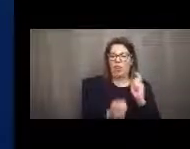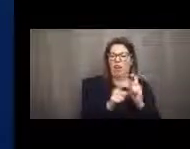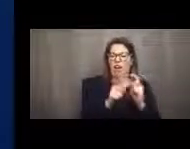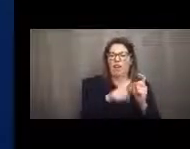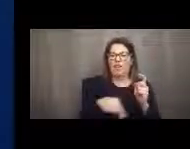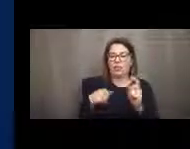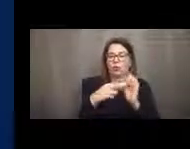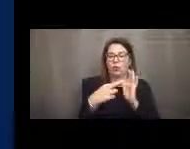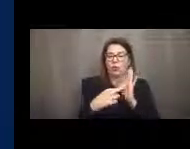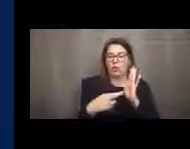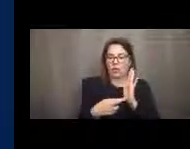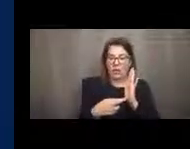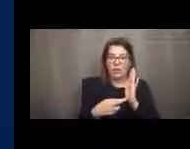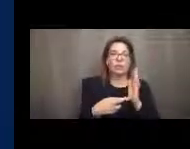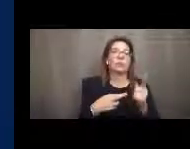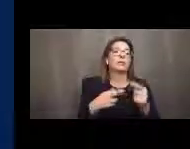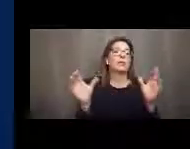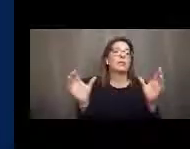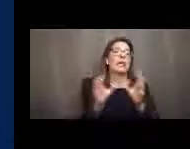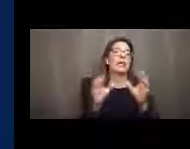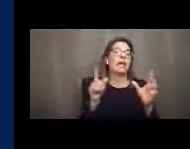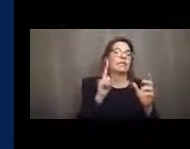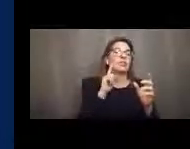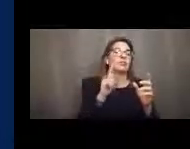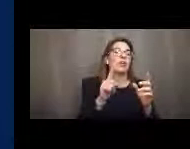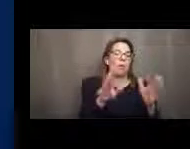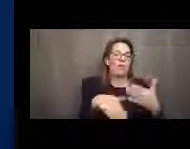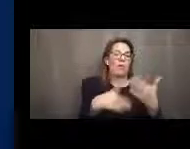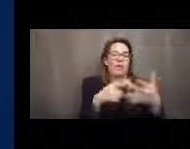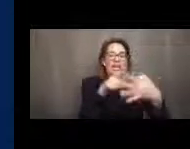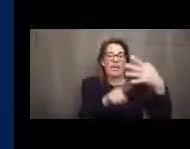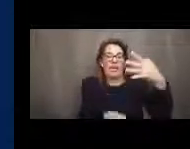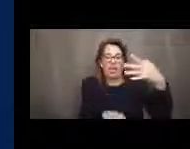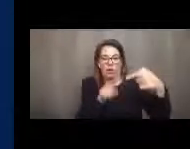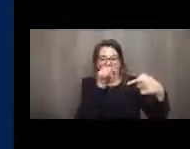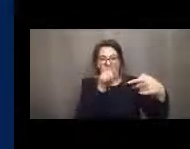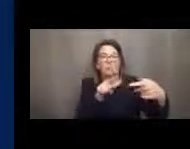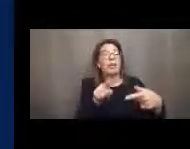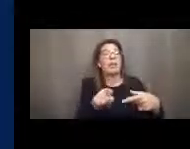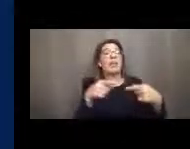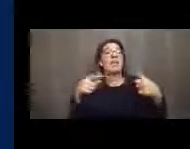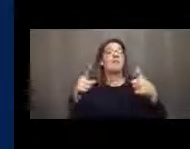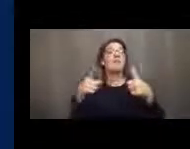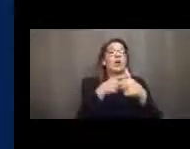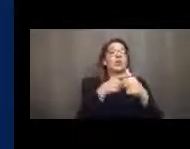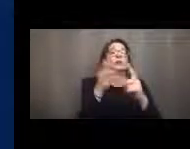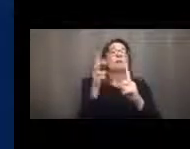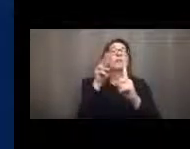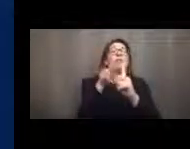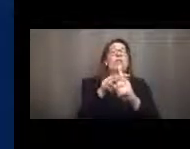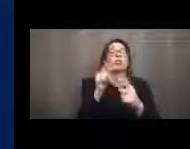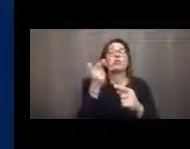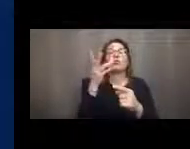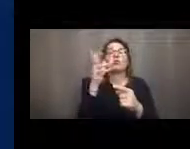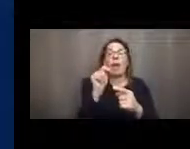The regulatory citations and provided here on the slide. The first one is applicable to grants and cooperative agreements,